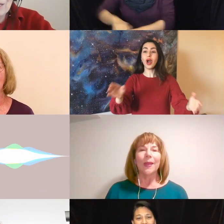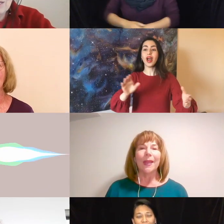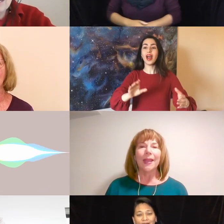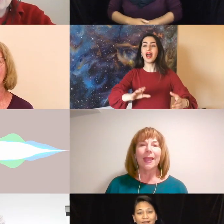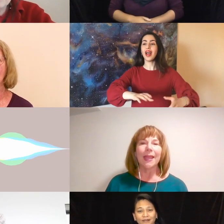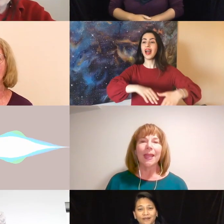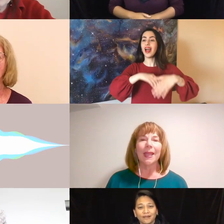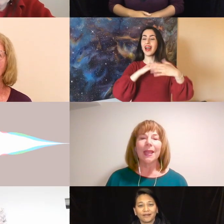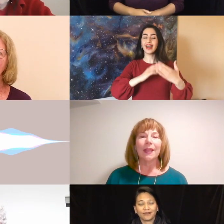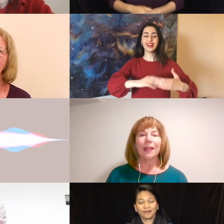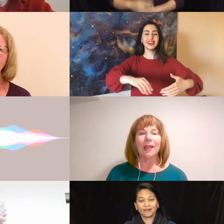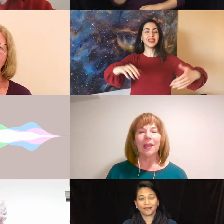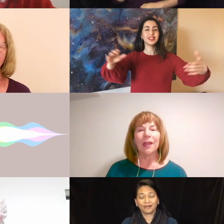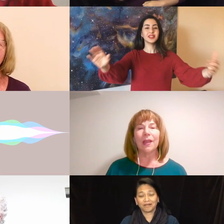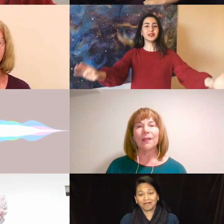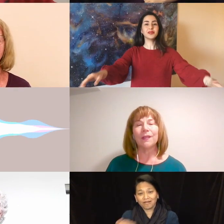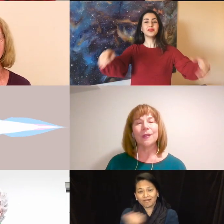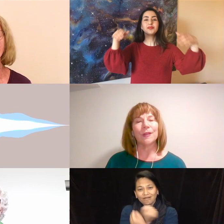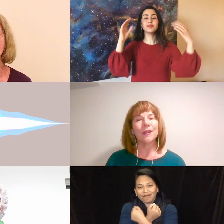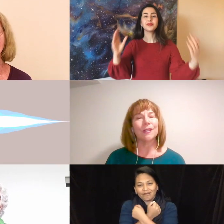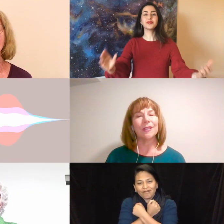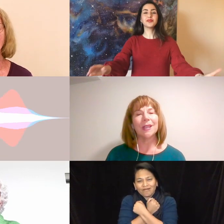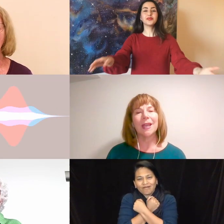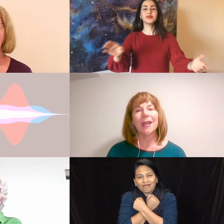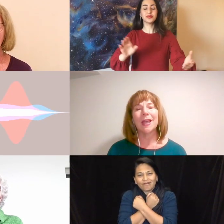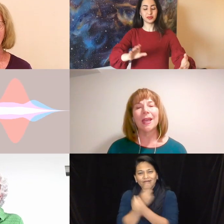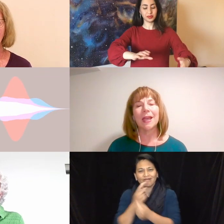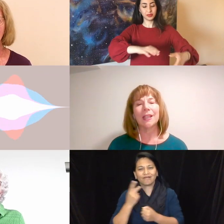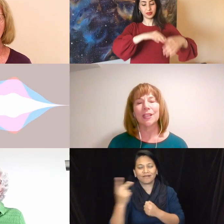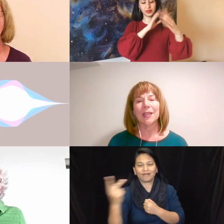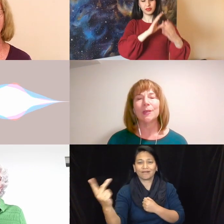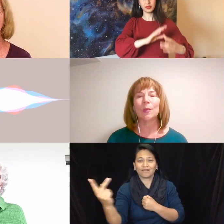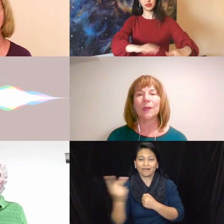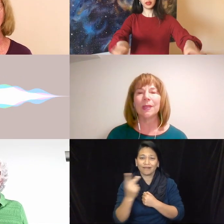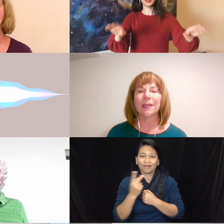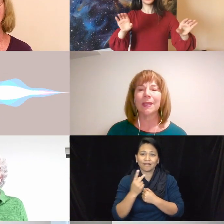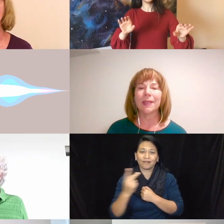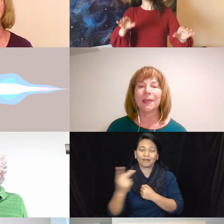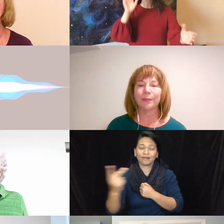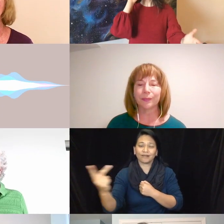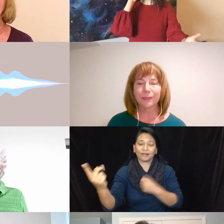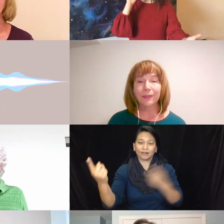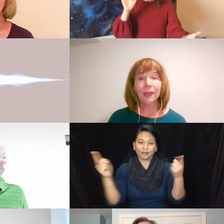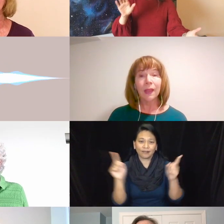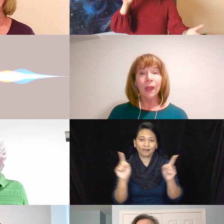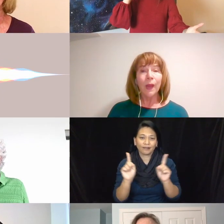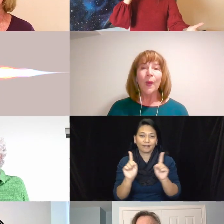All: When lovers such as we